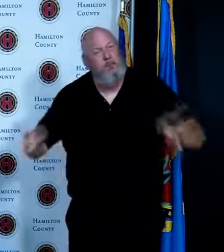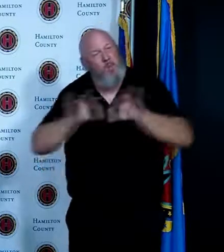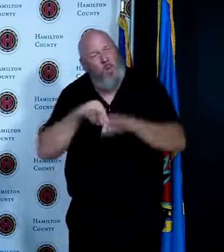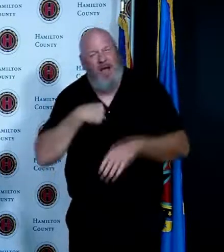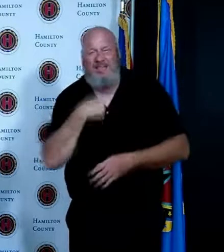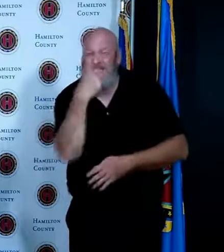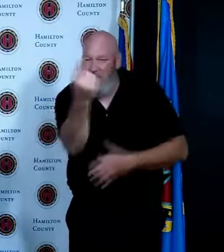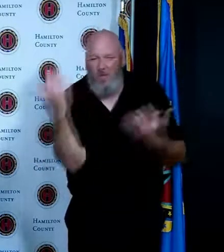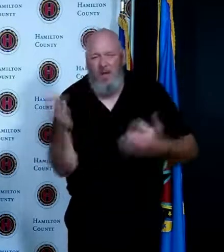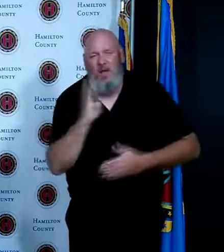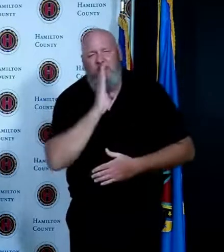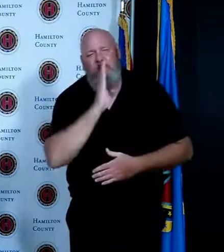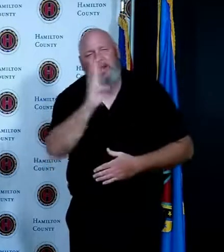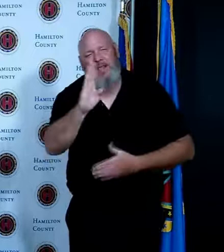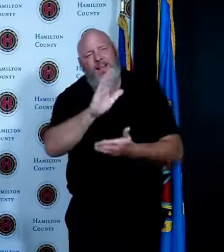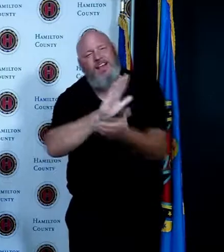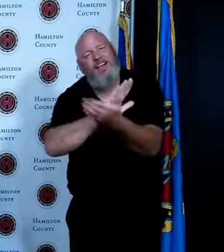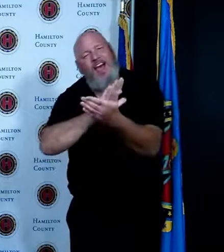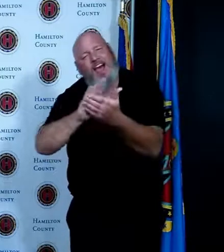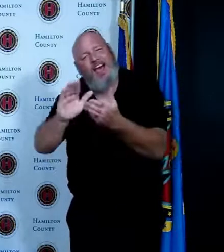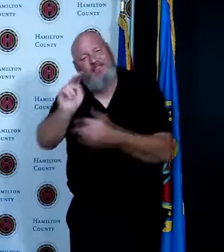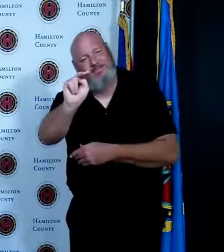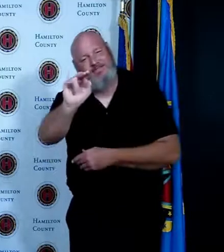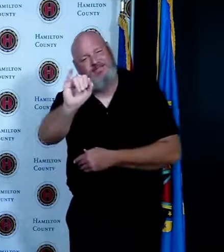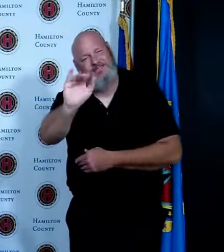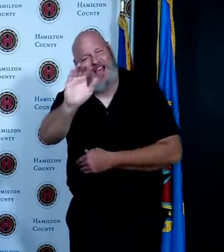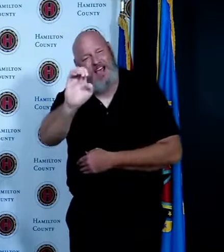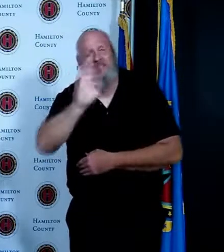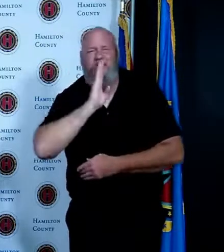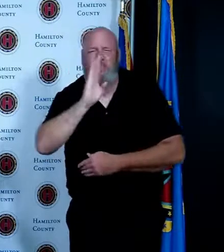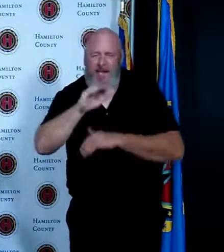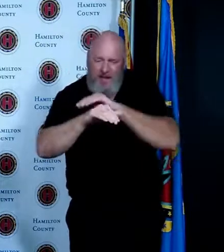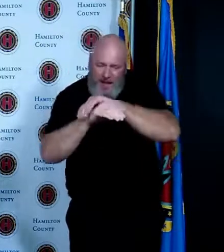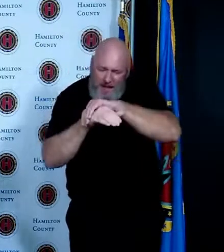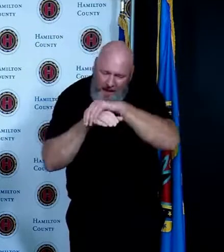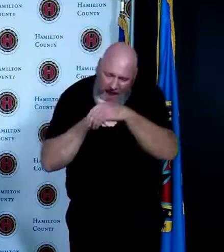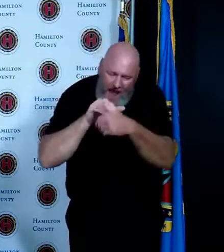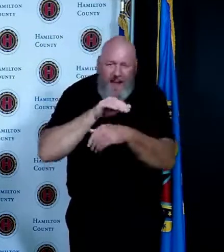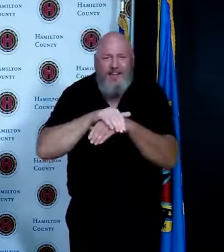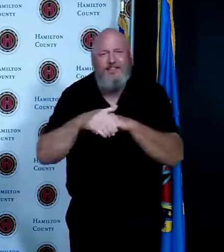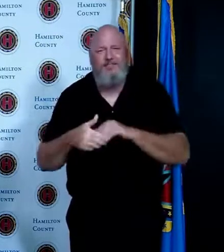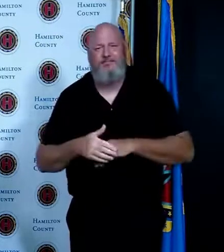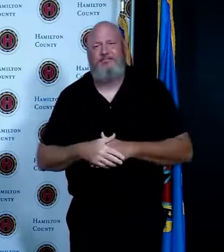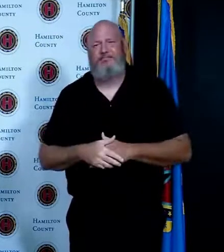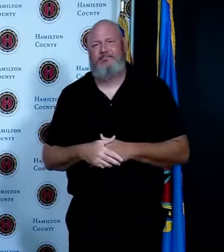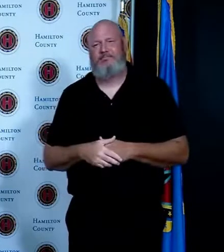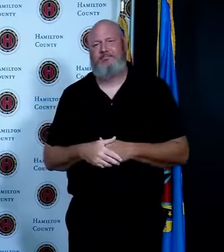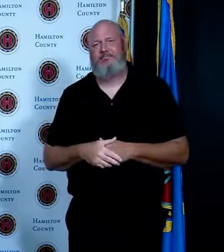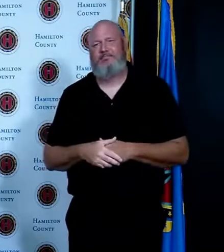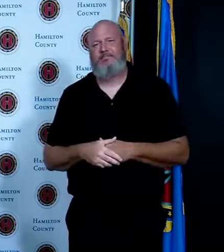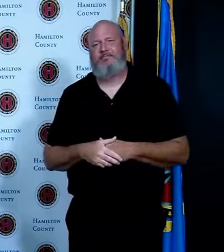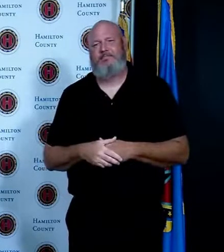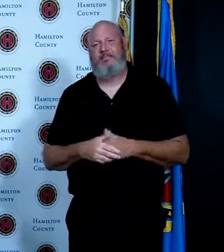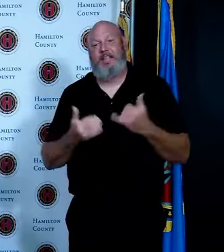really important information so let's go in and go to questions we've got Jenna